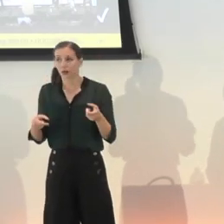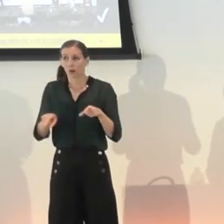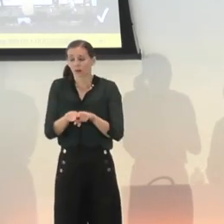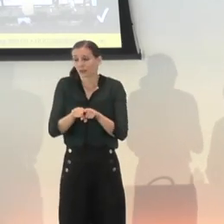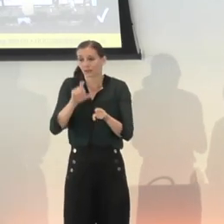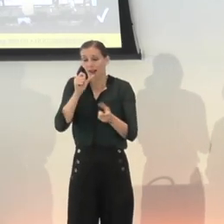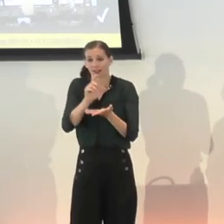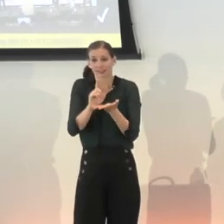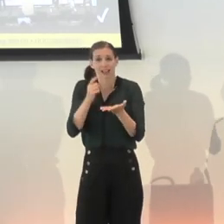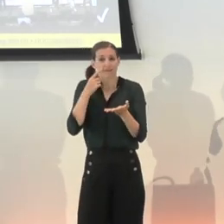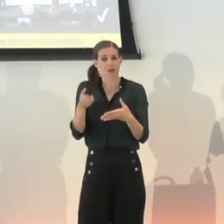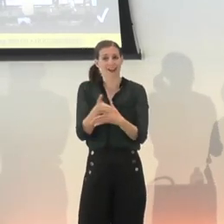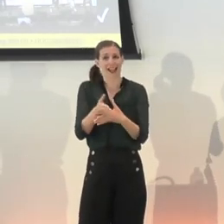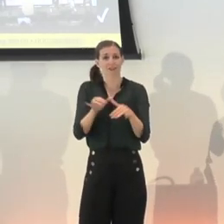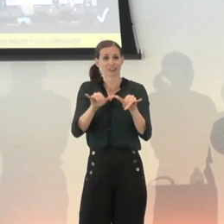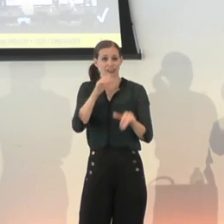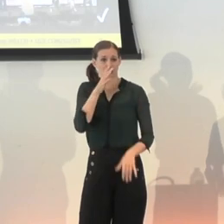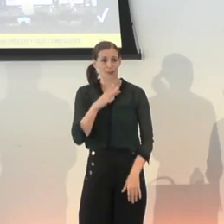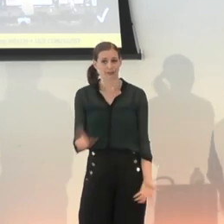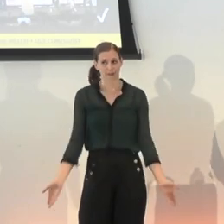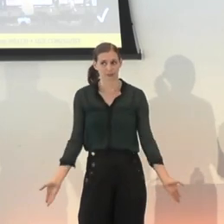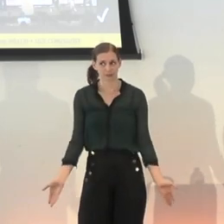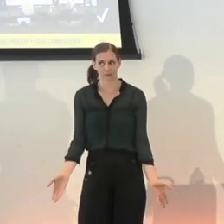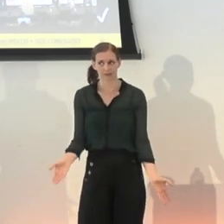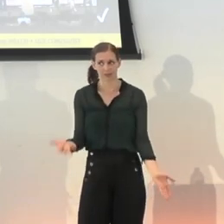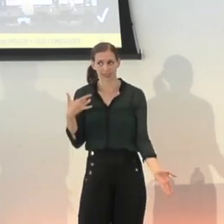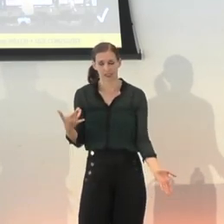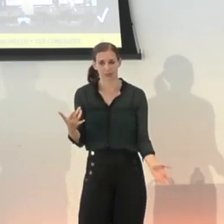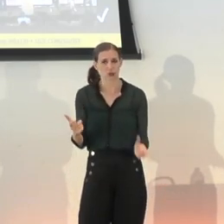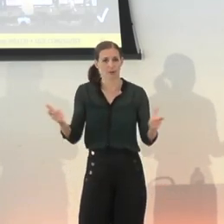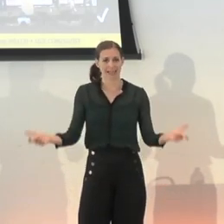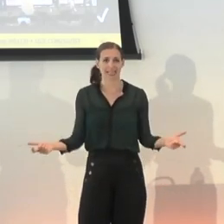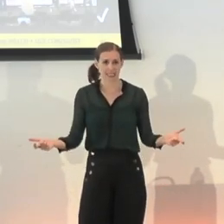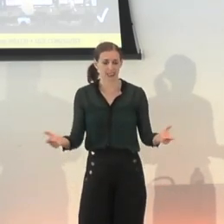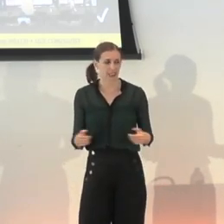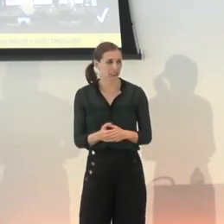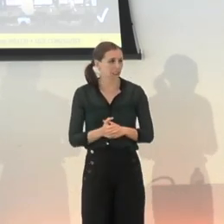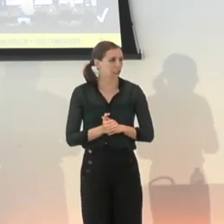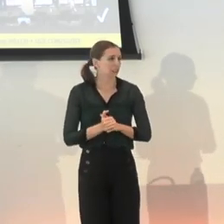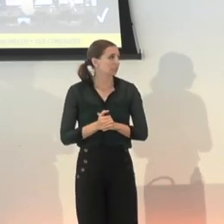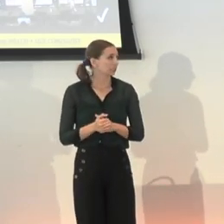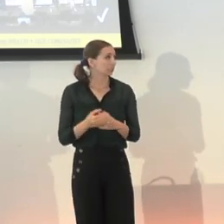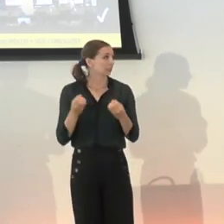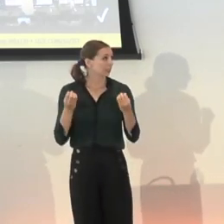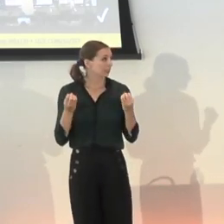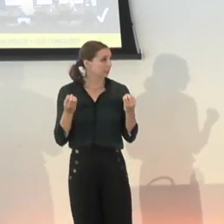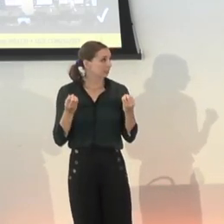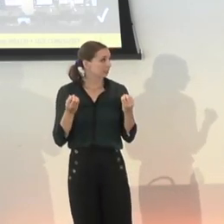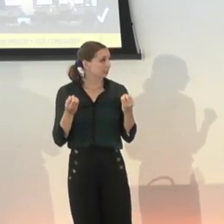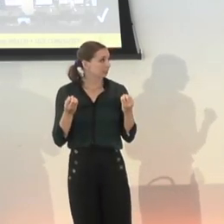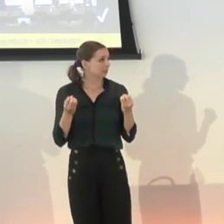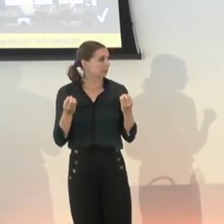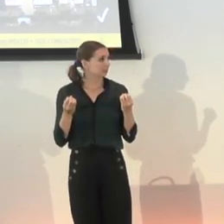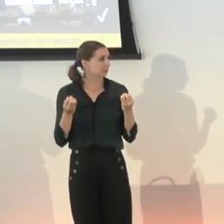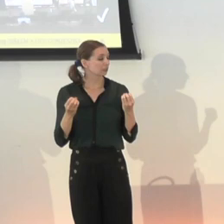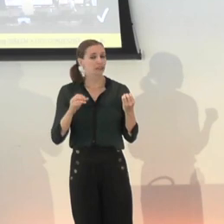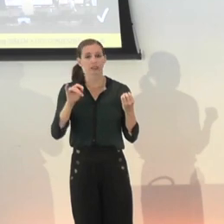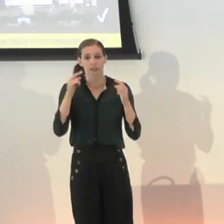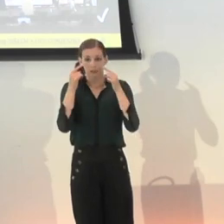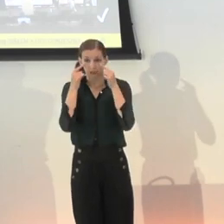two big, they don't fit us. Many people in this community -- so the distance of these headsets,